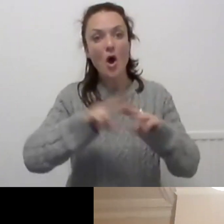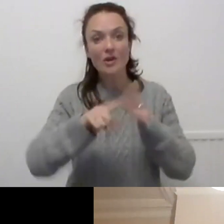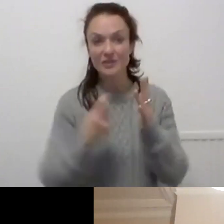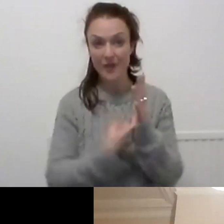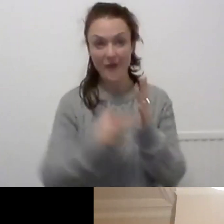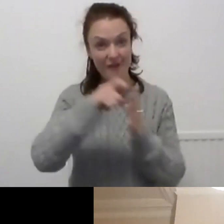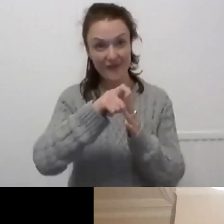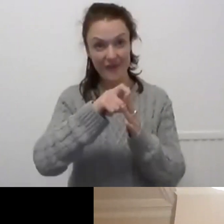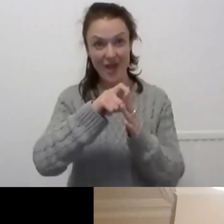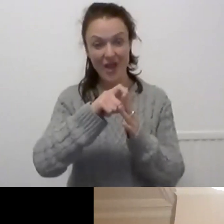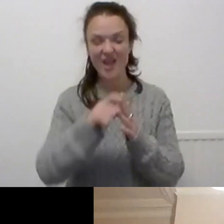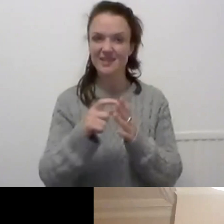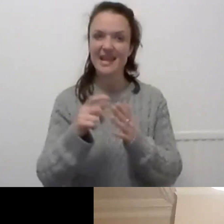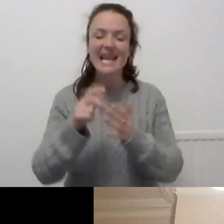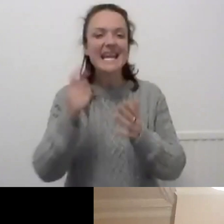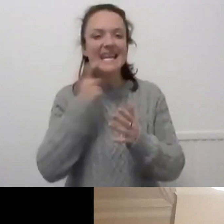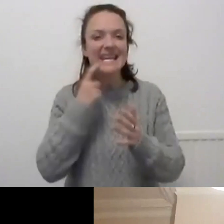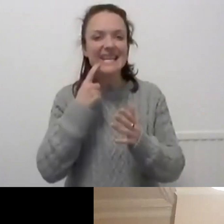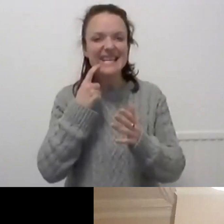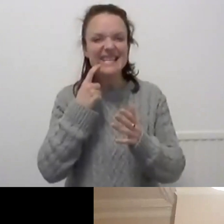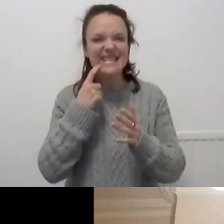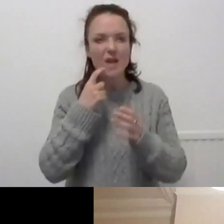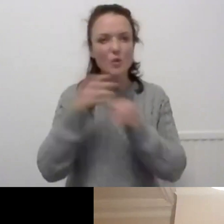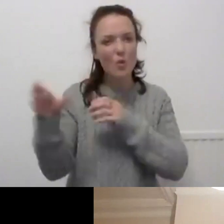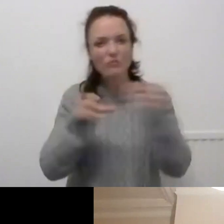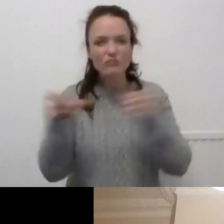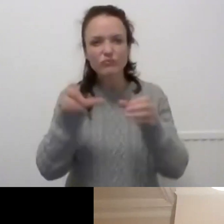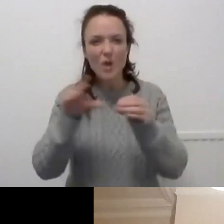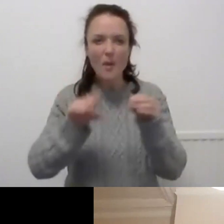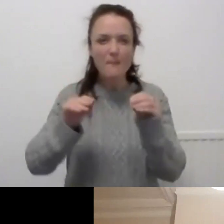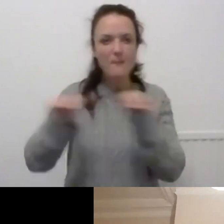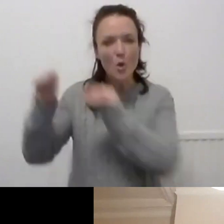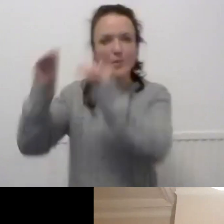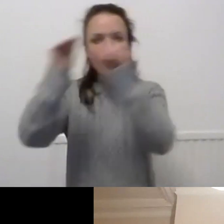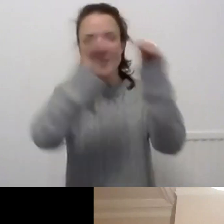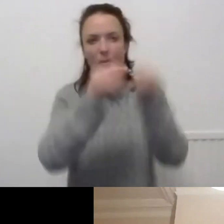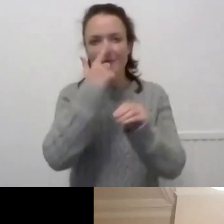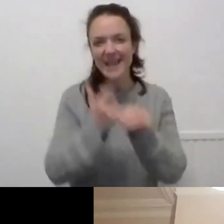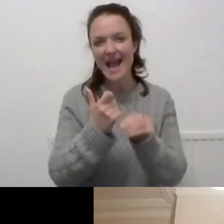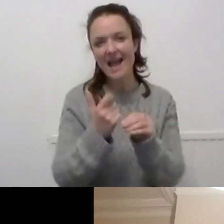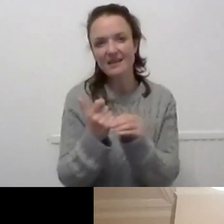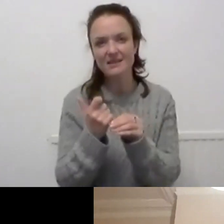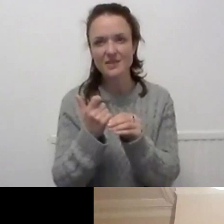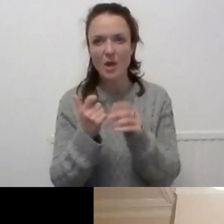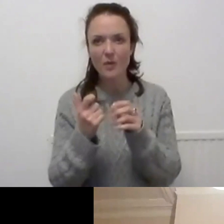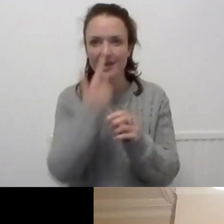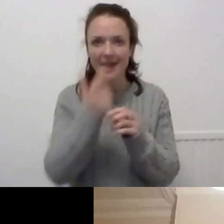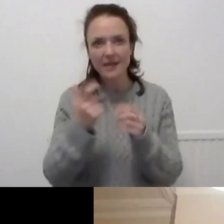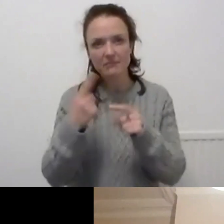in GP surgeries, so my view surgery in South made started vaccinating people with that last week.